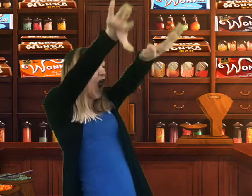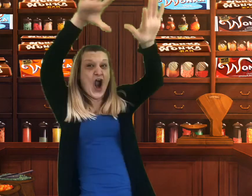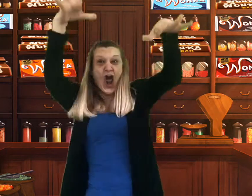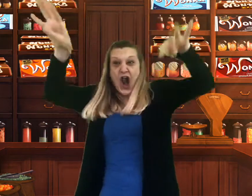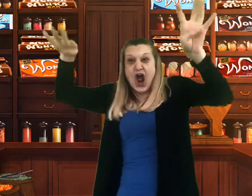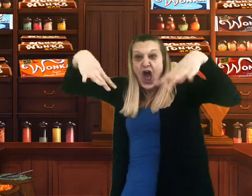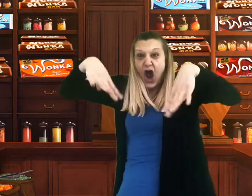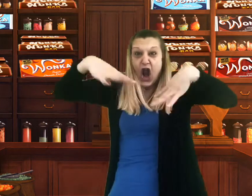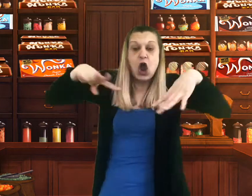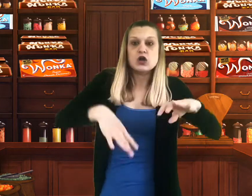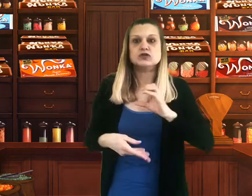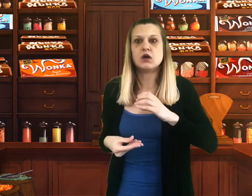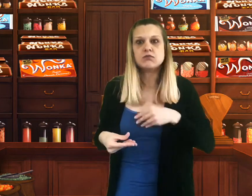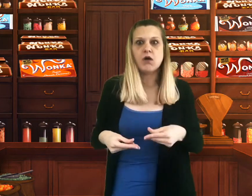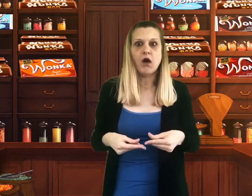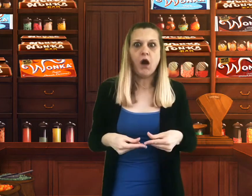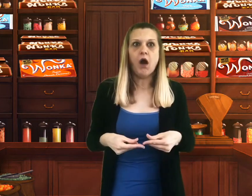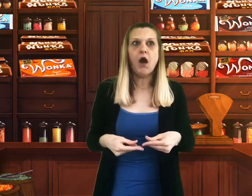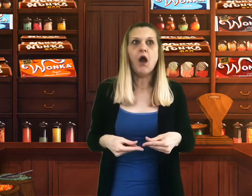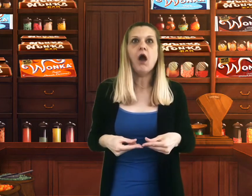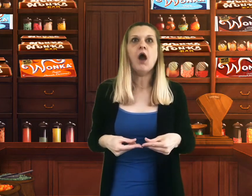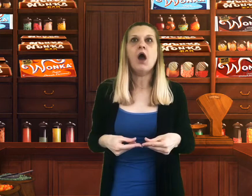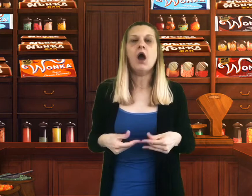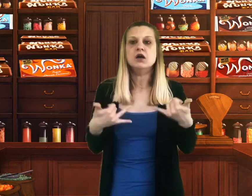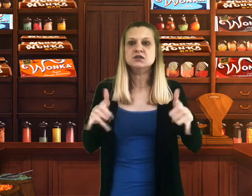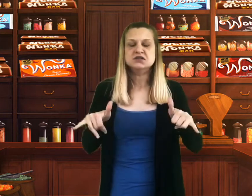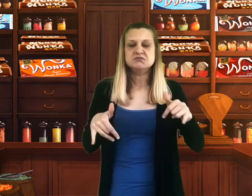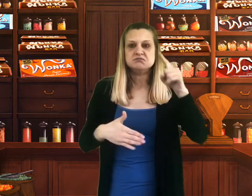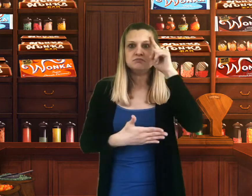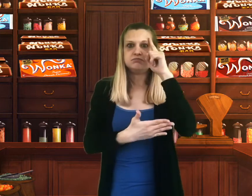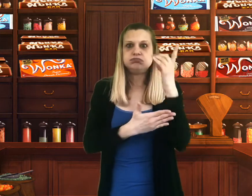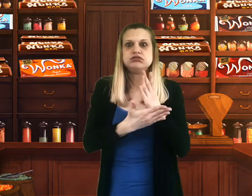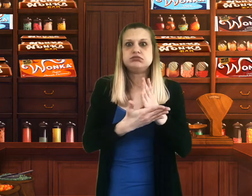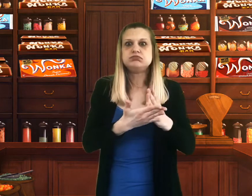Come and look at this, everybody! The kid’s found Wonka’s last Golden Ticket! There it is!" Charlie couldn't process this fast enough. He had the golden ticket in his hands!!! Was this real?